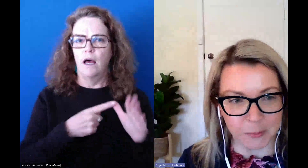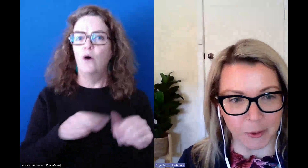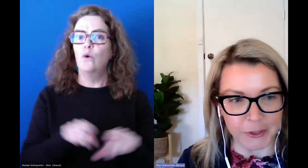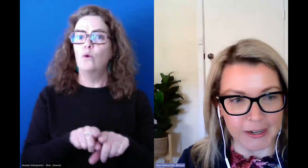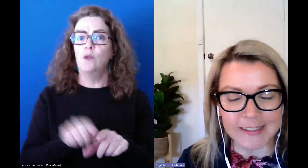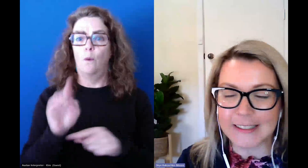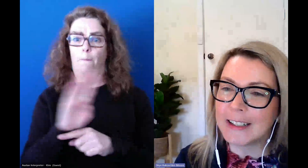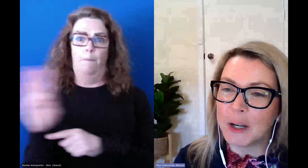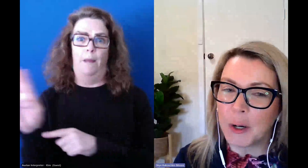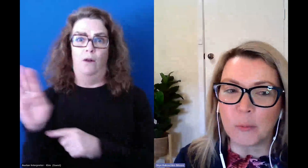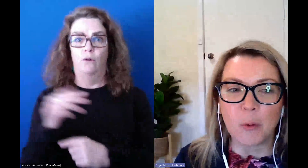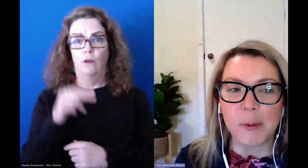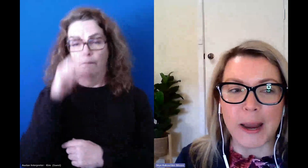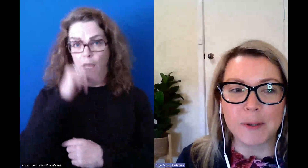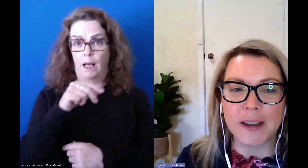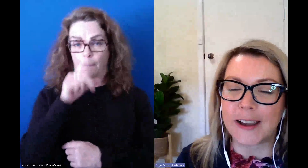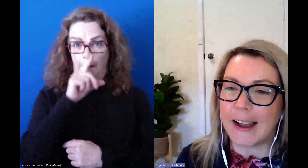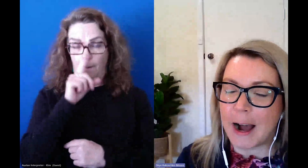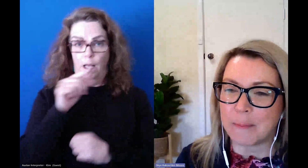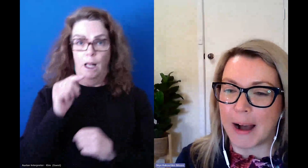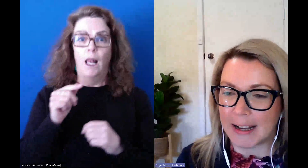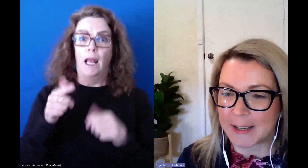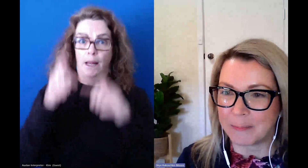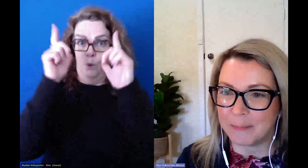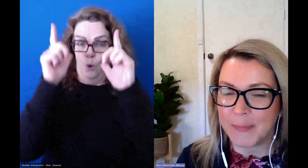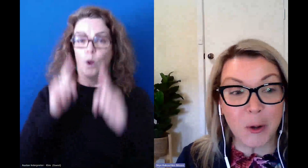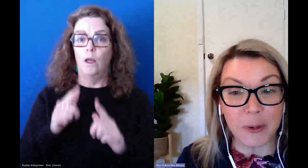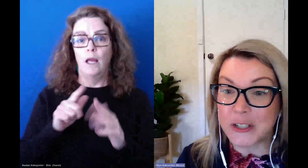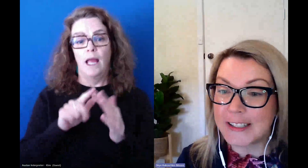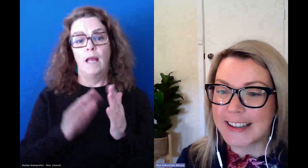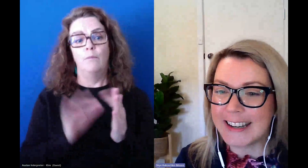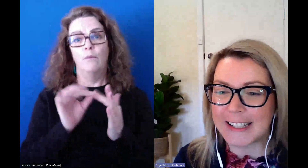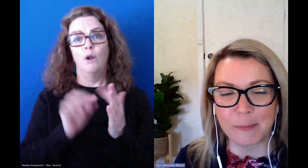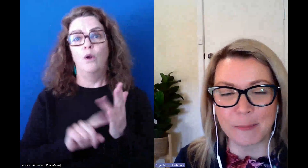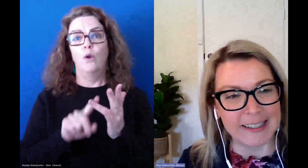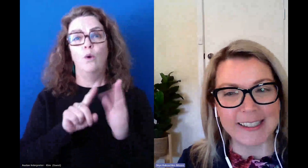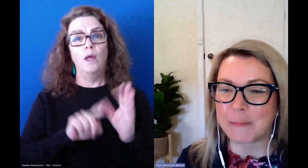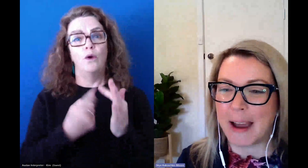this project, where we'll be able to ask them questions, and hear some answers about